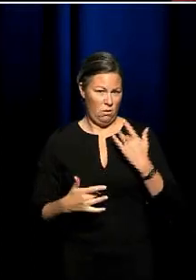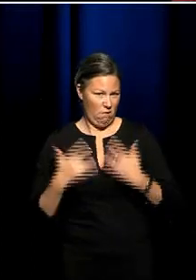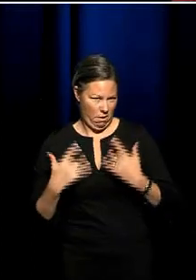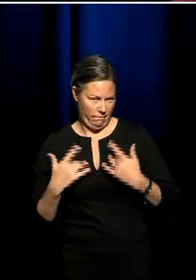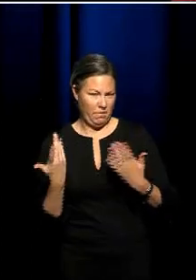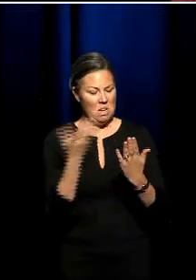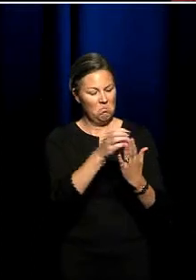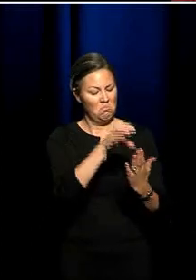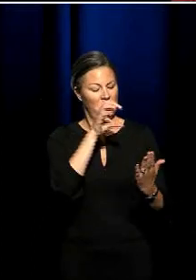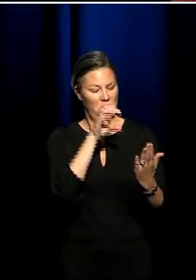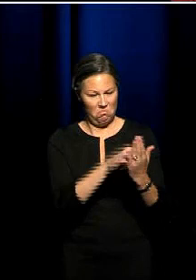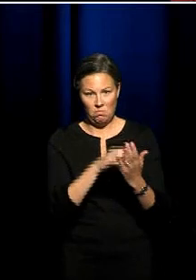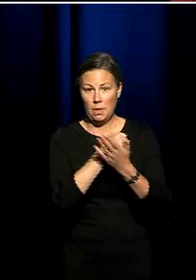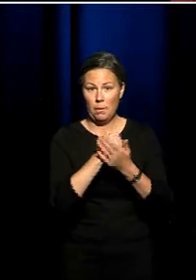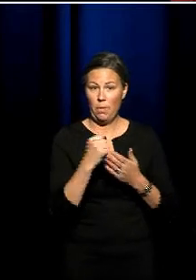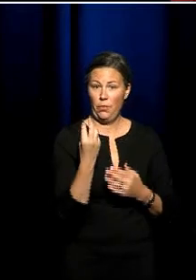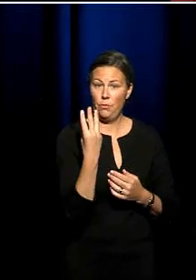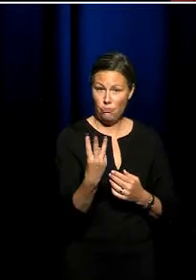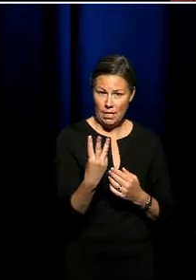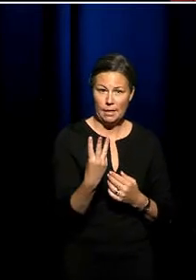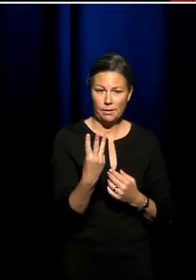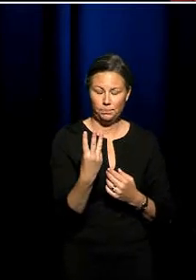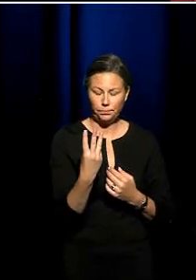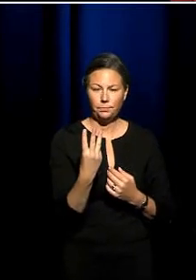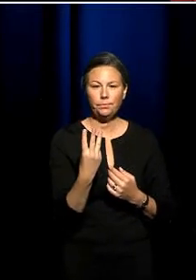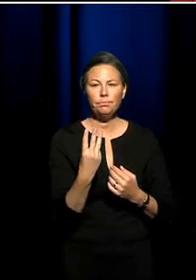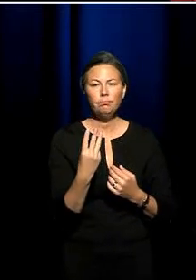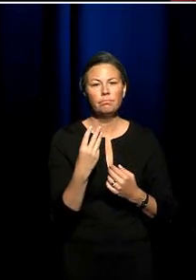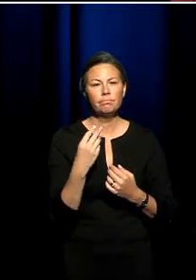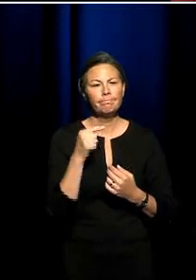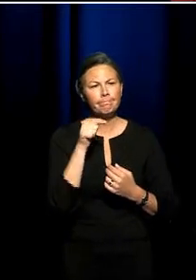sets out the principles of the UN Convention. Those principles should be